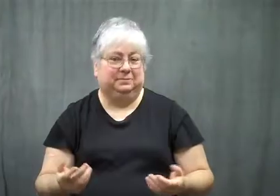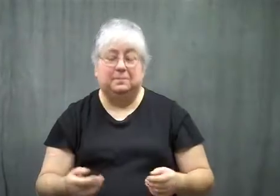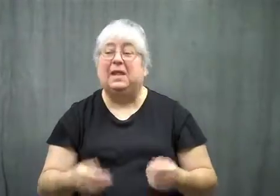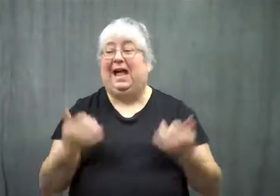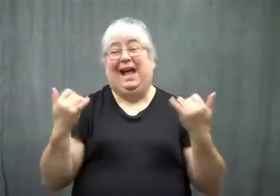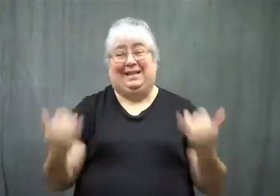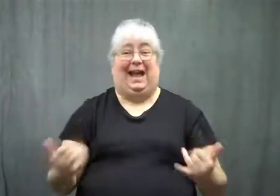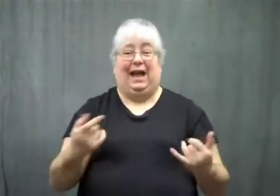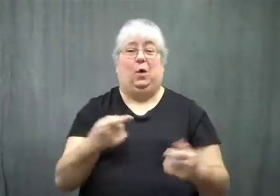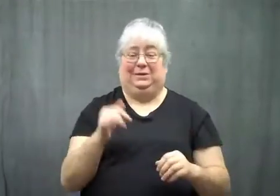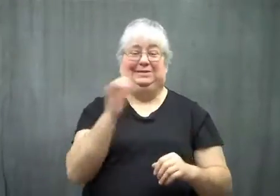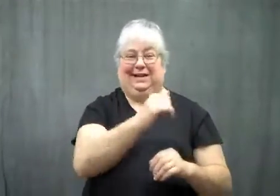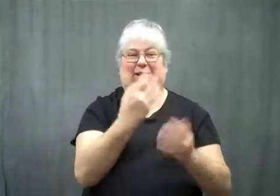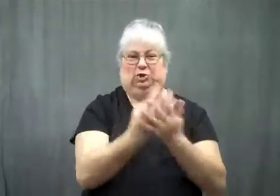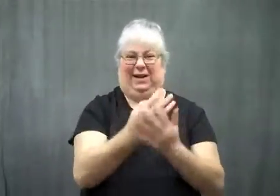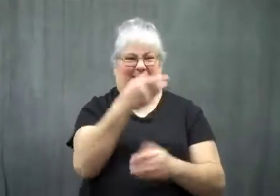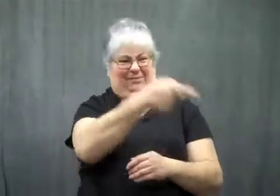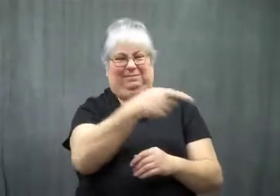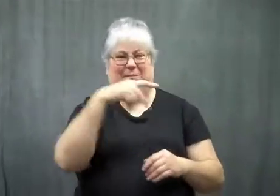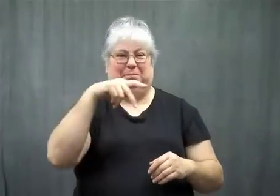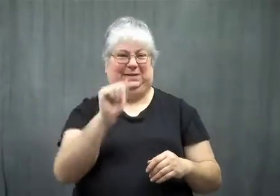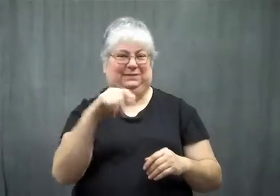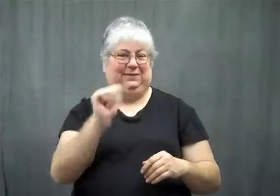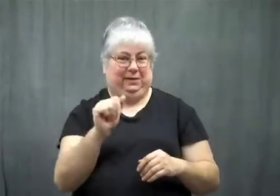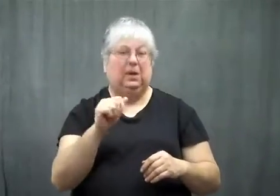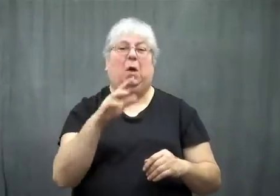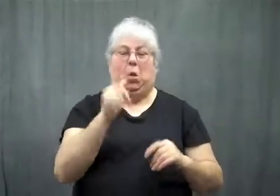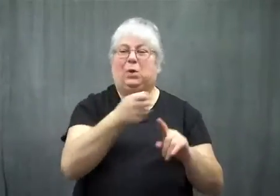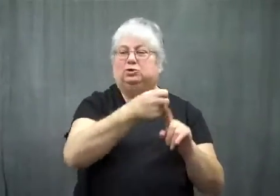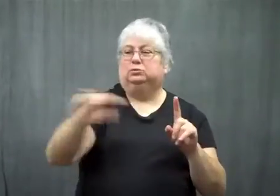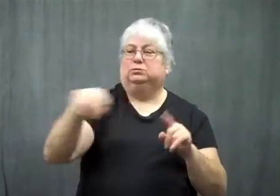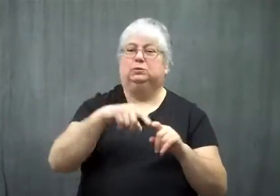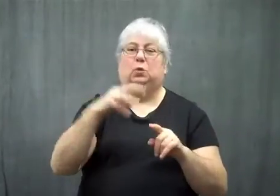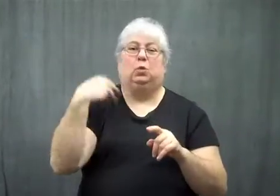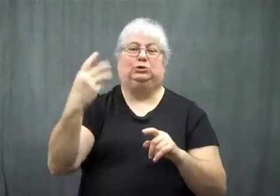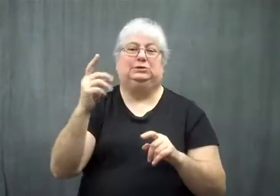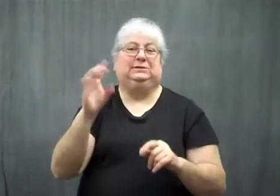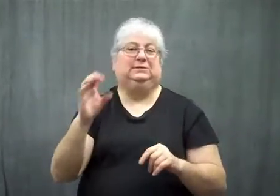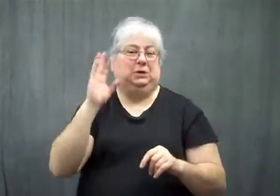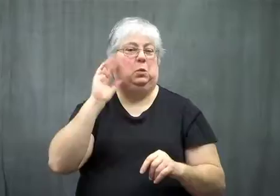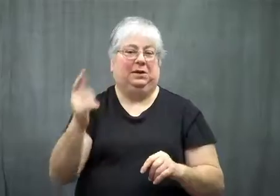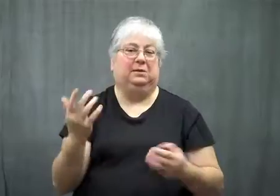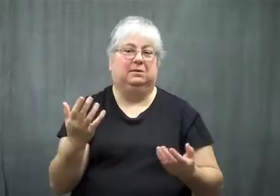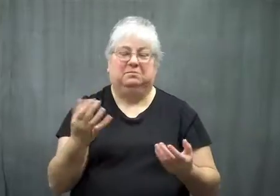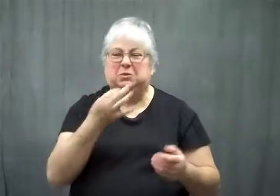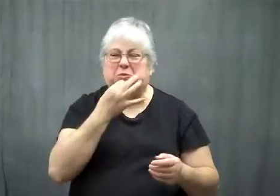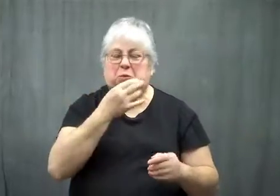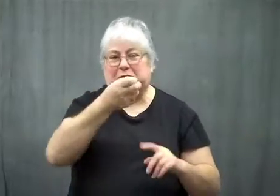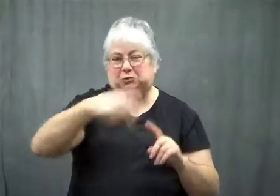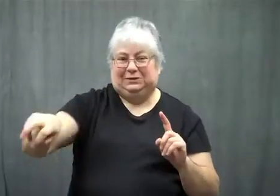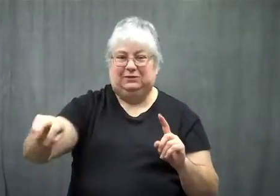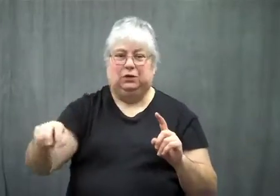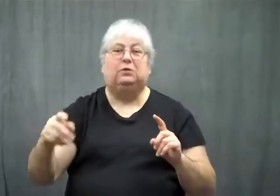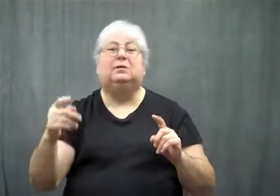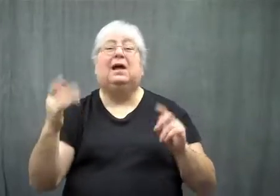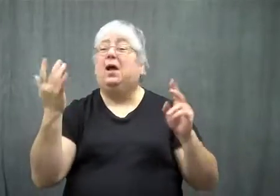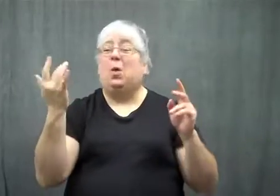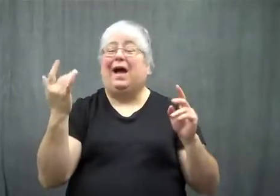He's currently in jail in Pennsylvania awaiting transfer to Washington D.C.